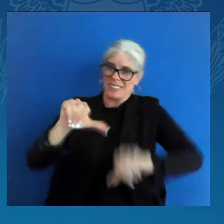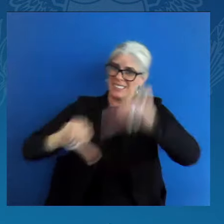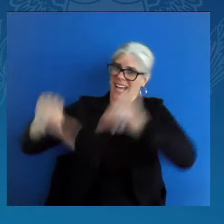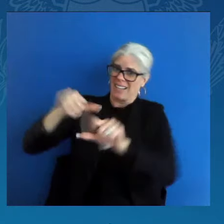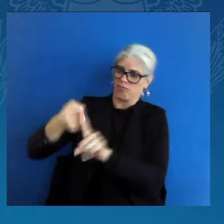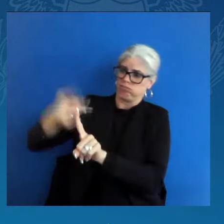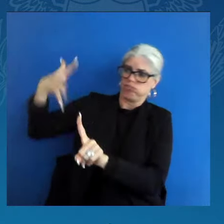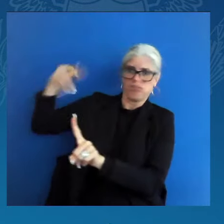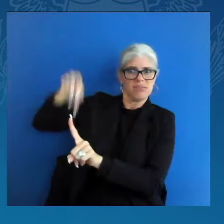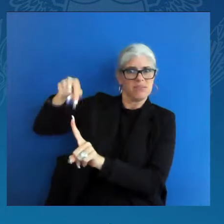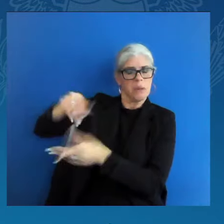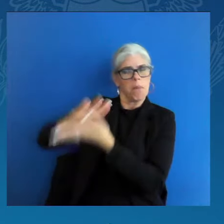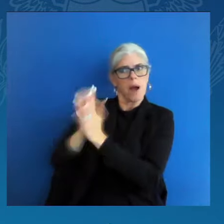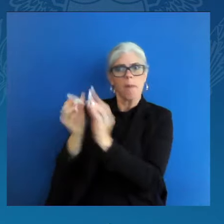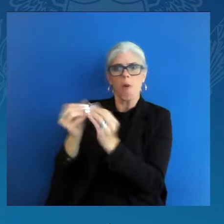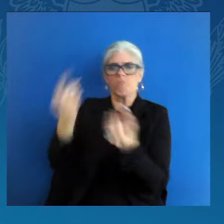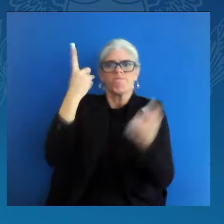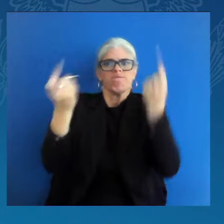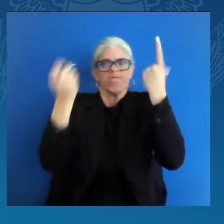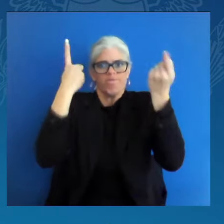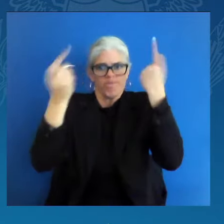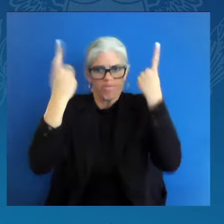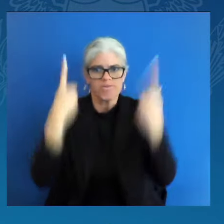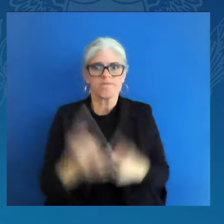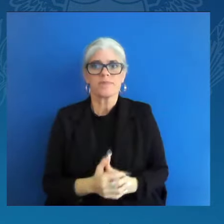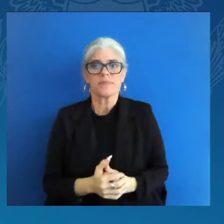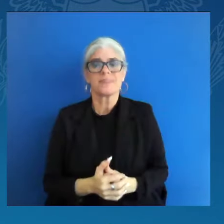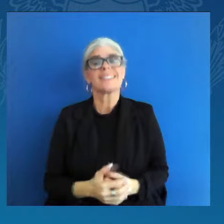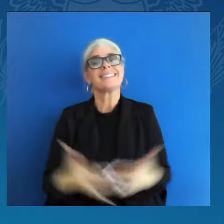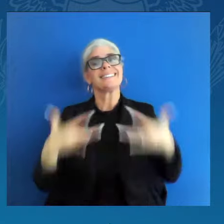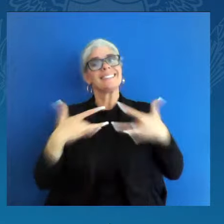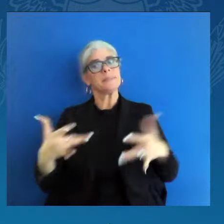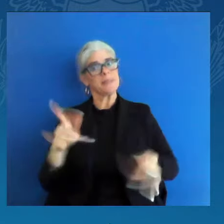is what's the weather going to be when they get there? And space weather is a thing.